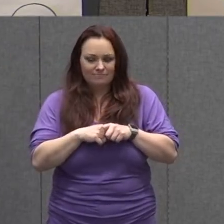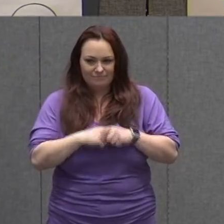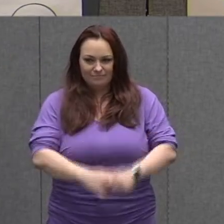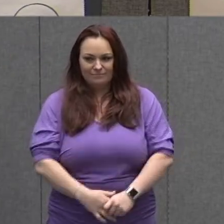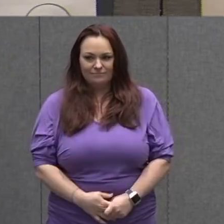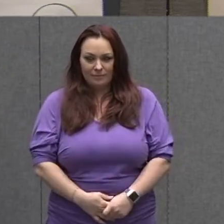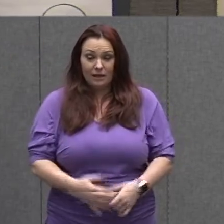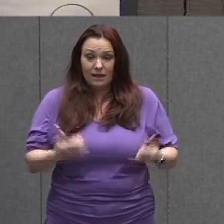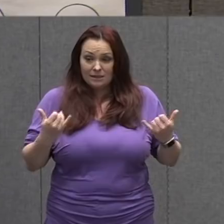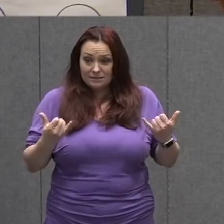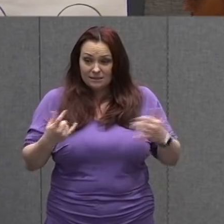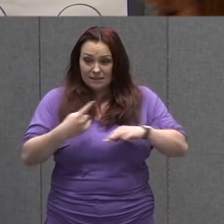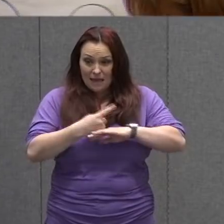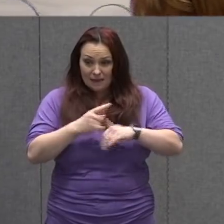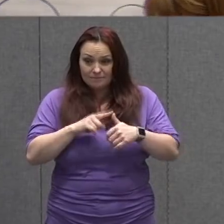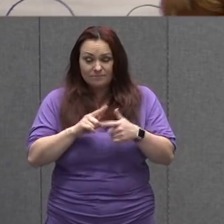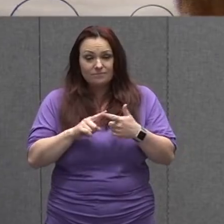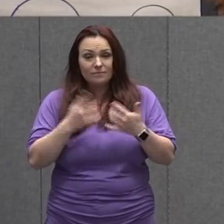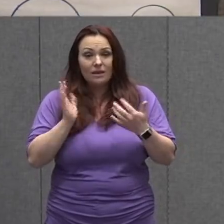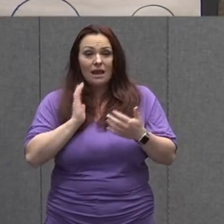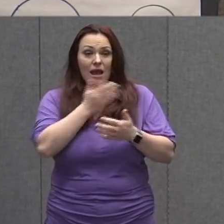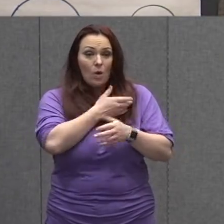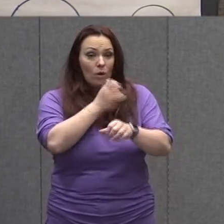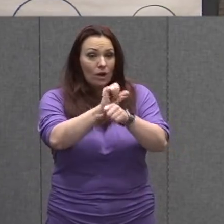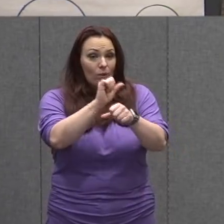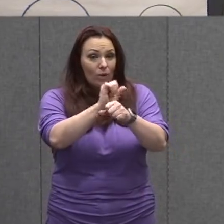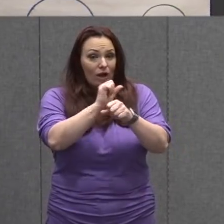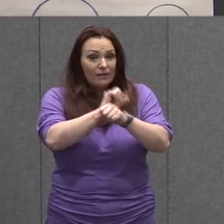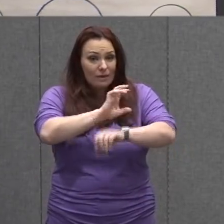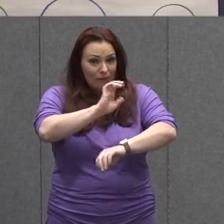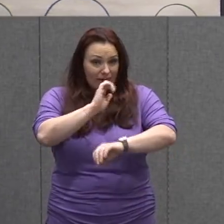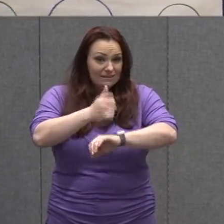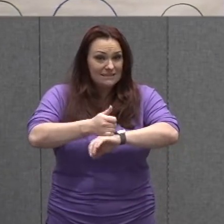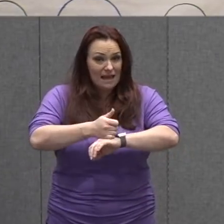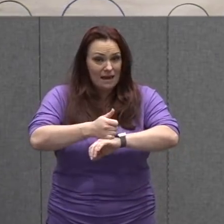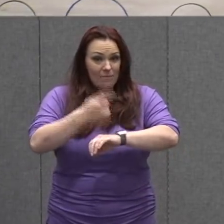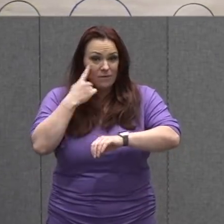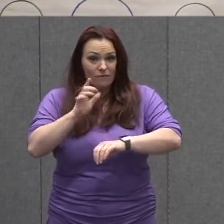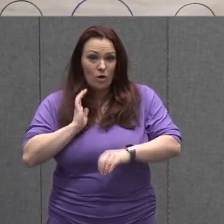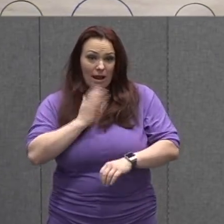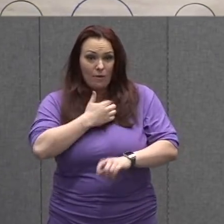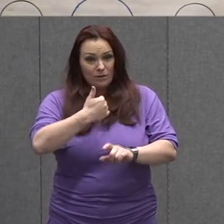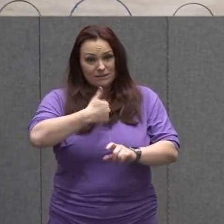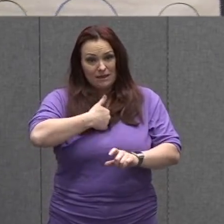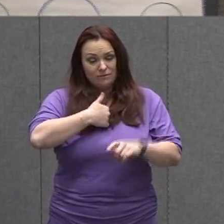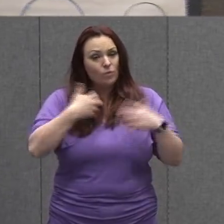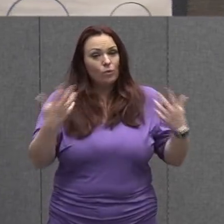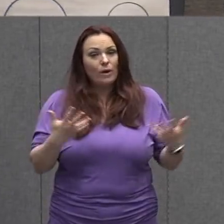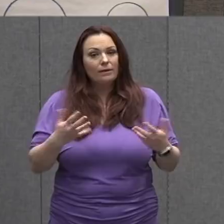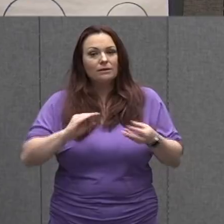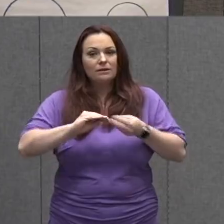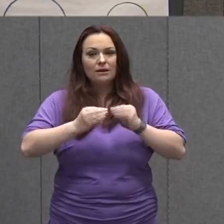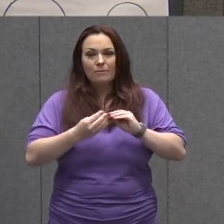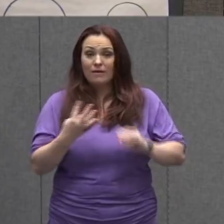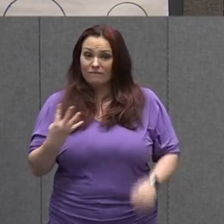So today our work that we have set out for ourselves is number four on our list,